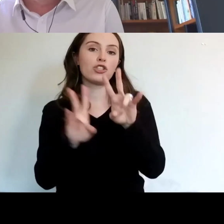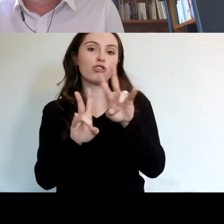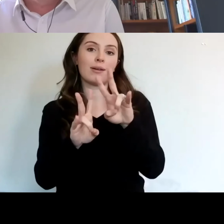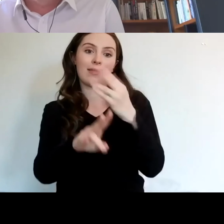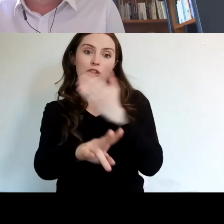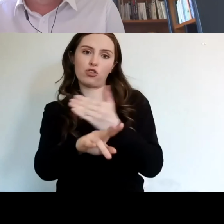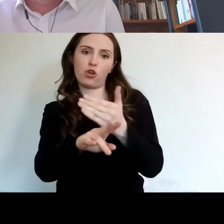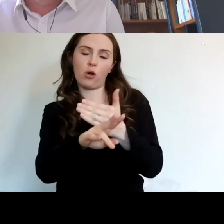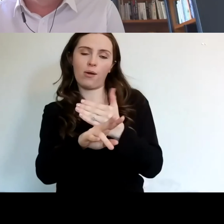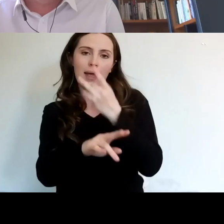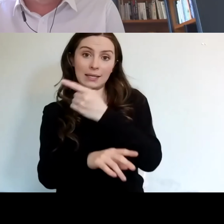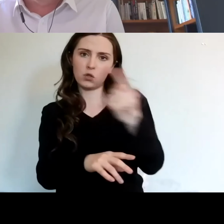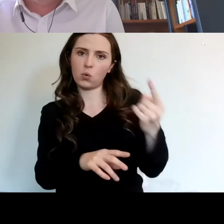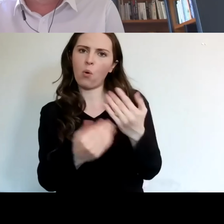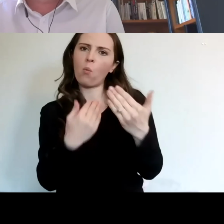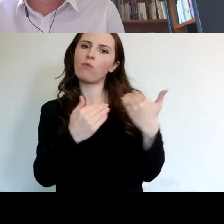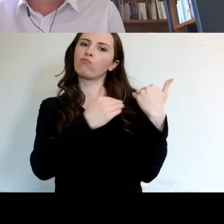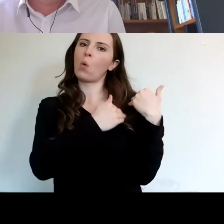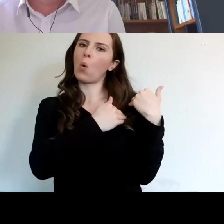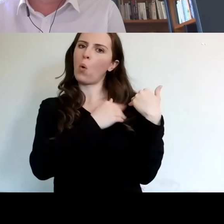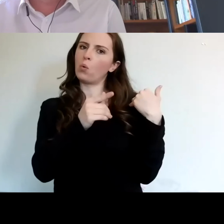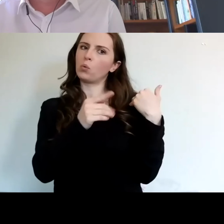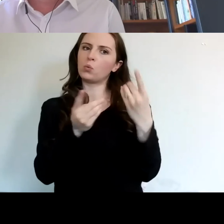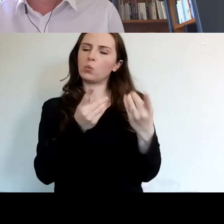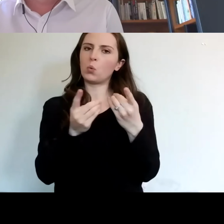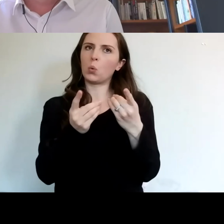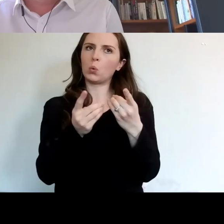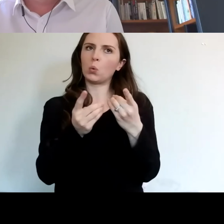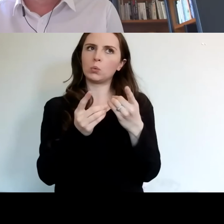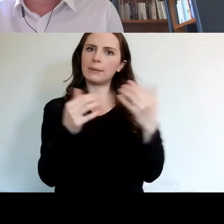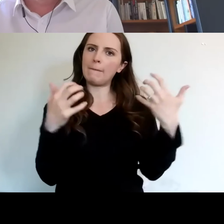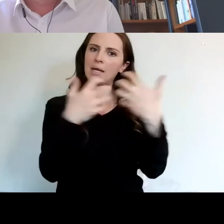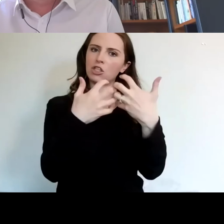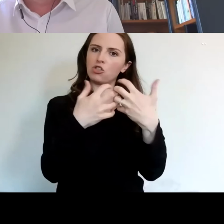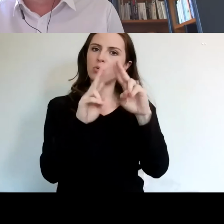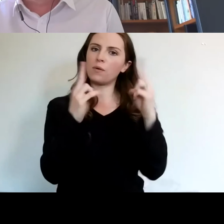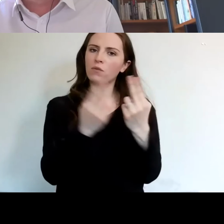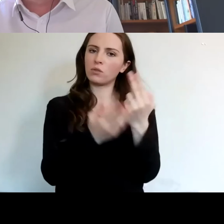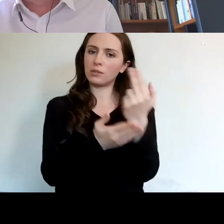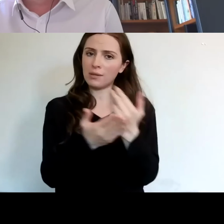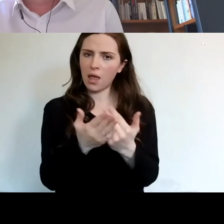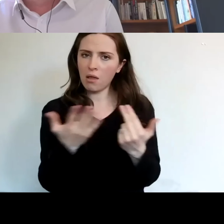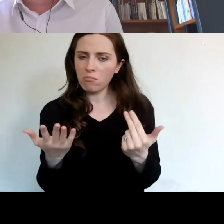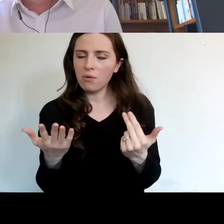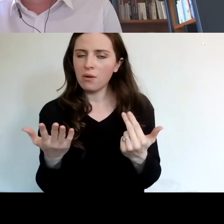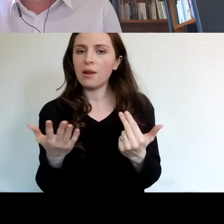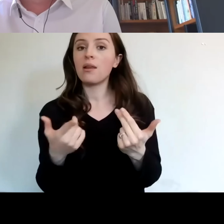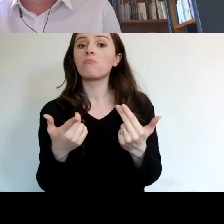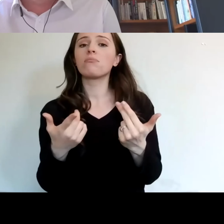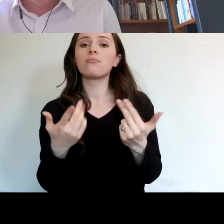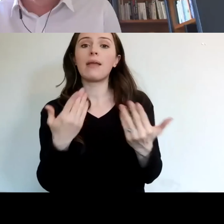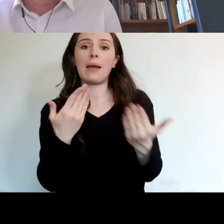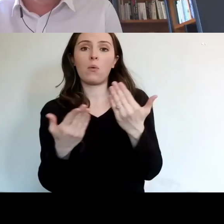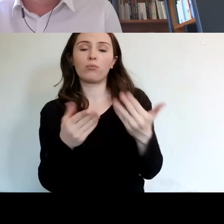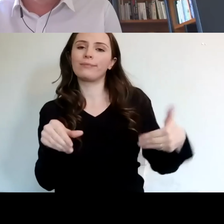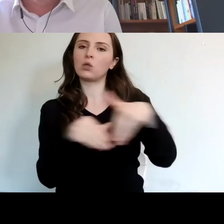to ensure Universal Design and accessibility is addressed? And I suppose it's by embedding Universal Design into everything that you do